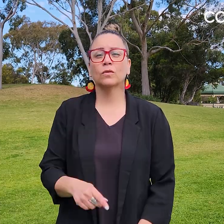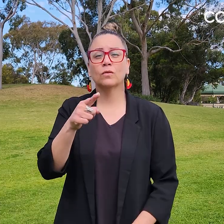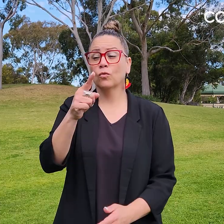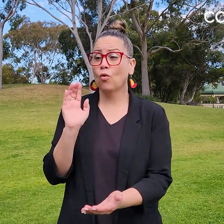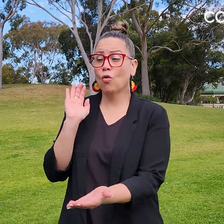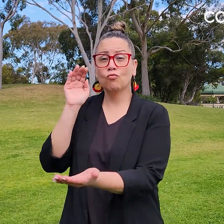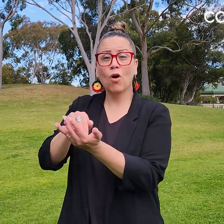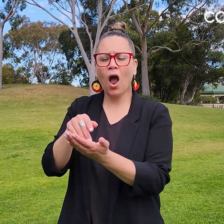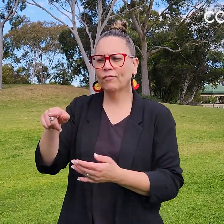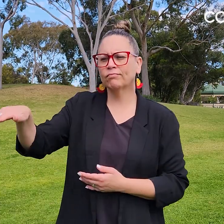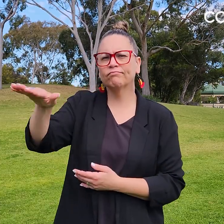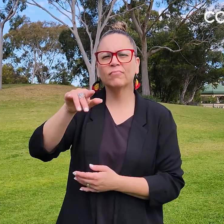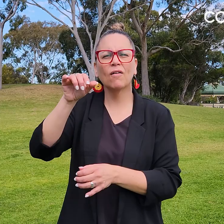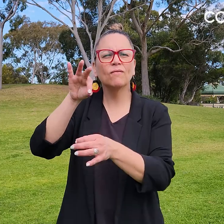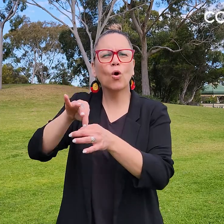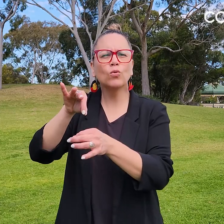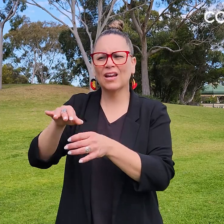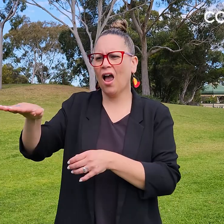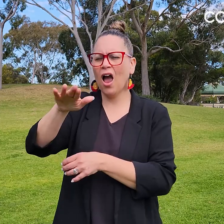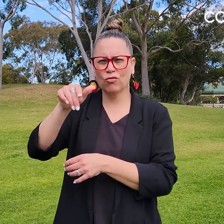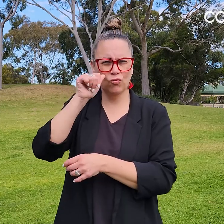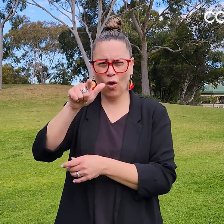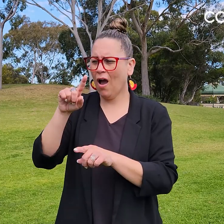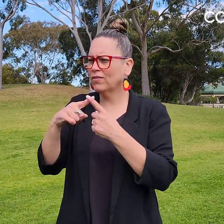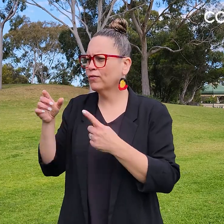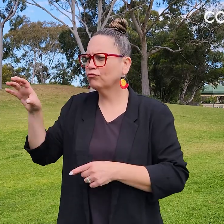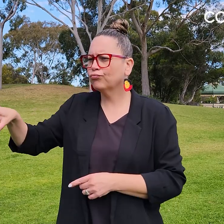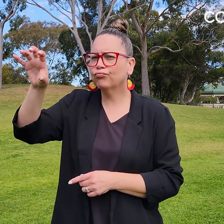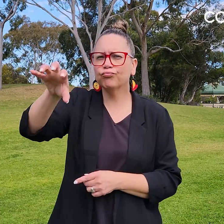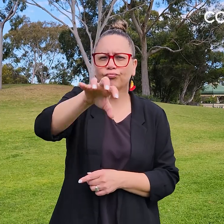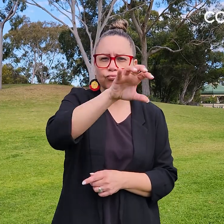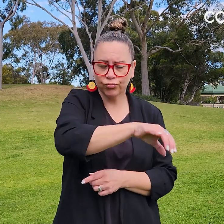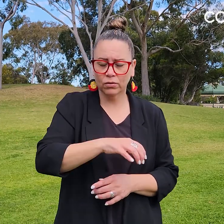At your local voting centre,